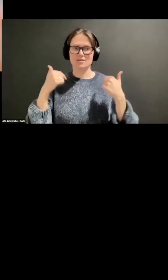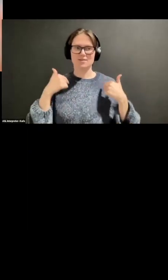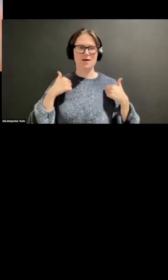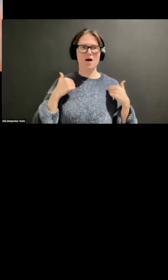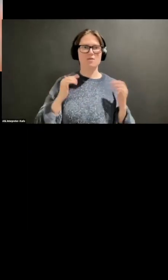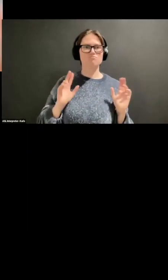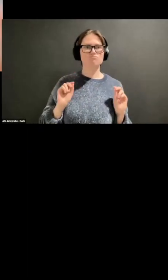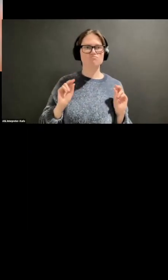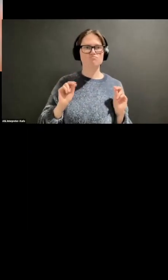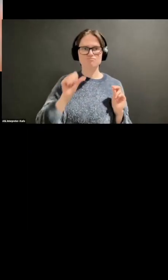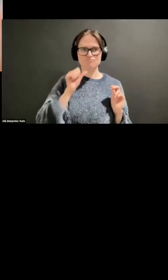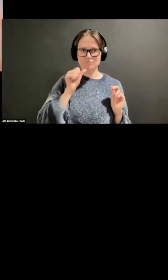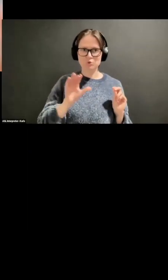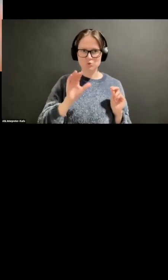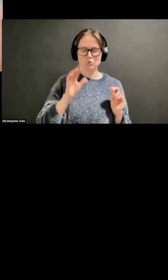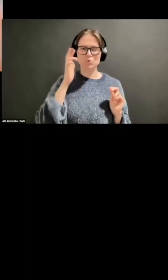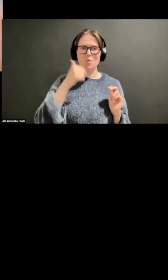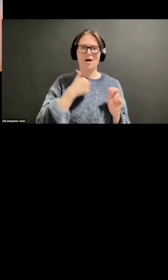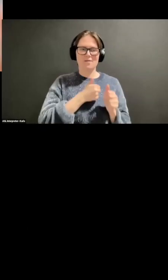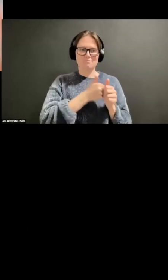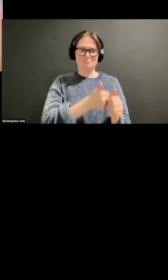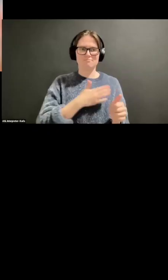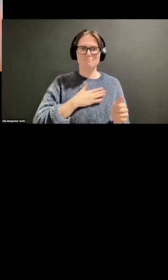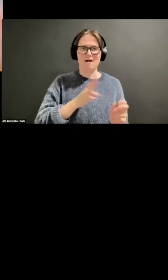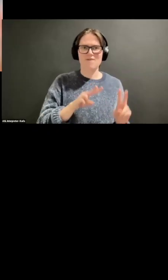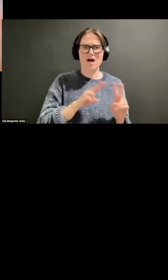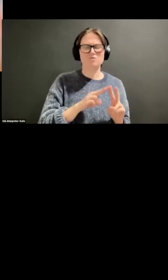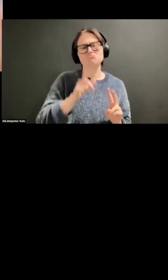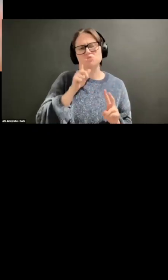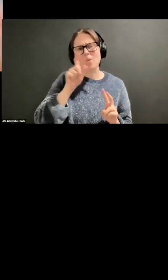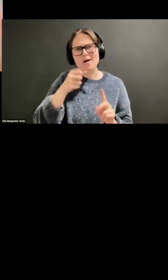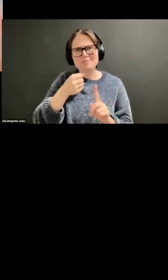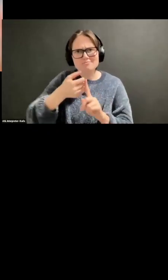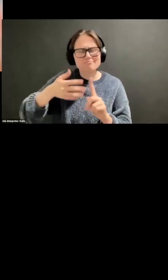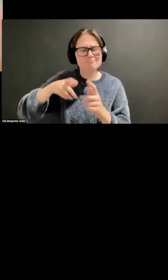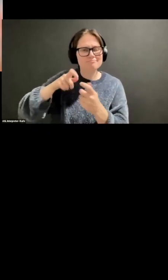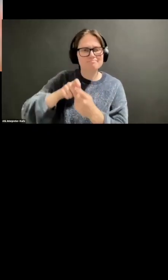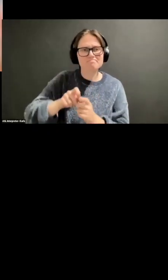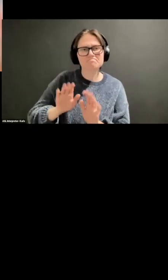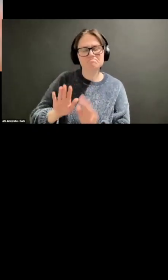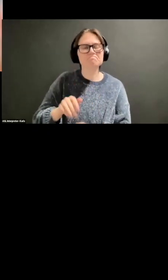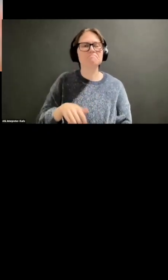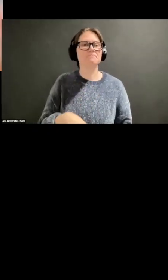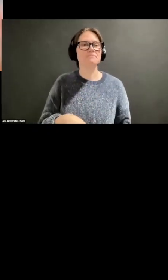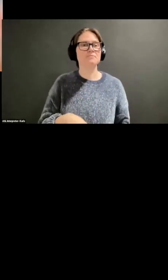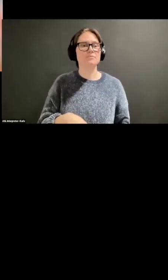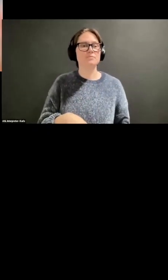values. And we don't have to get into all of that. And also, the way I even challenged the